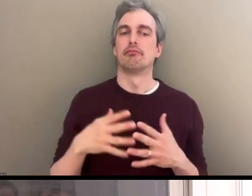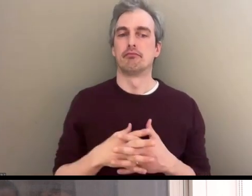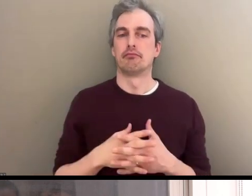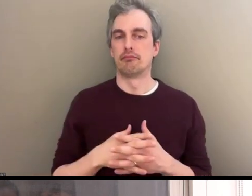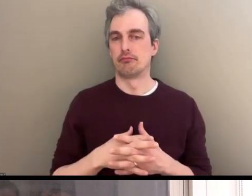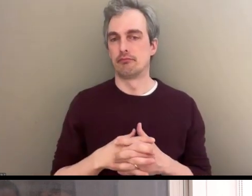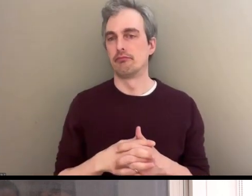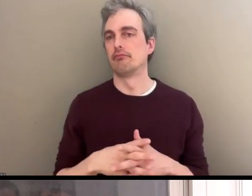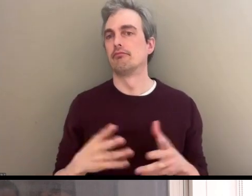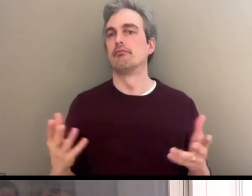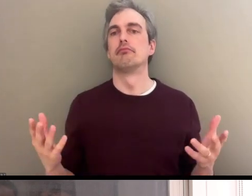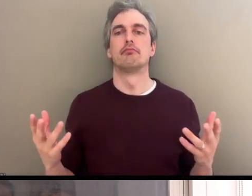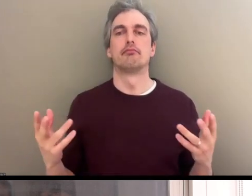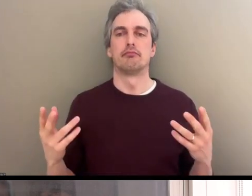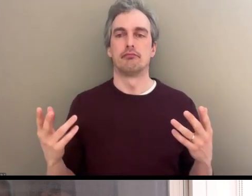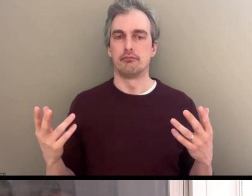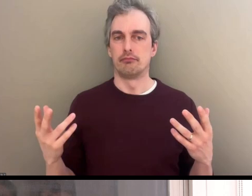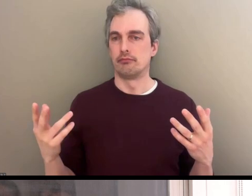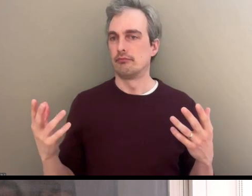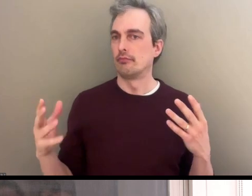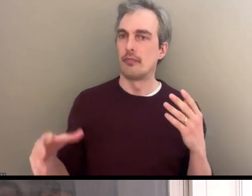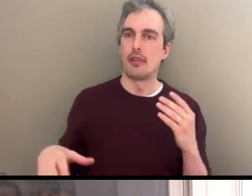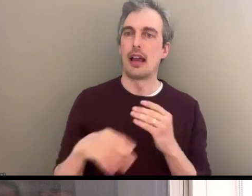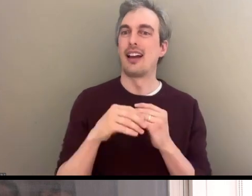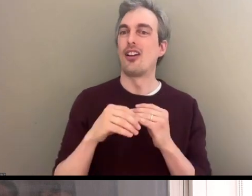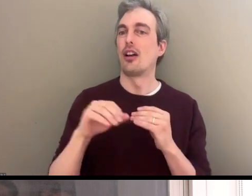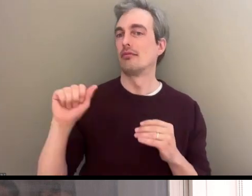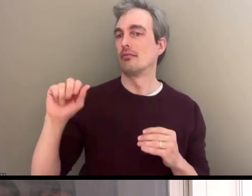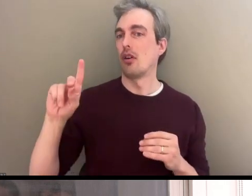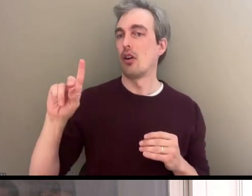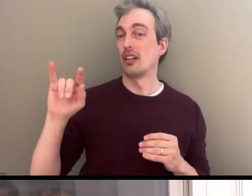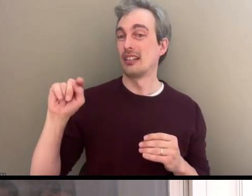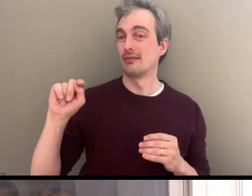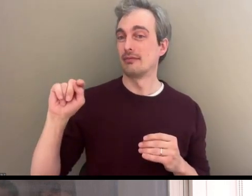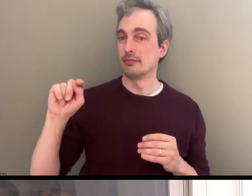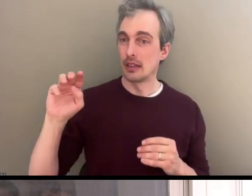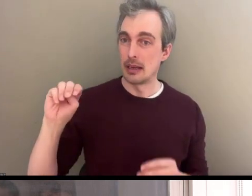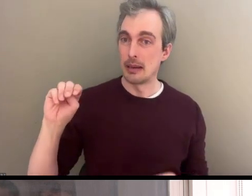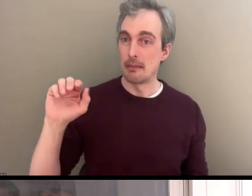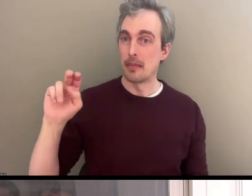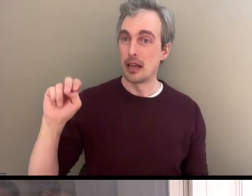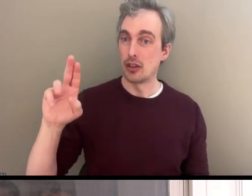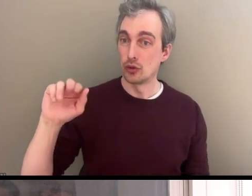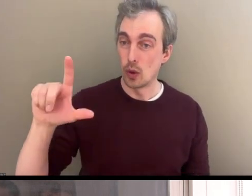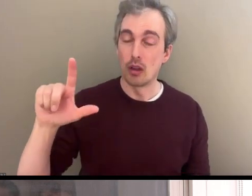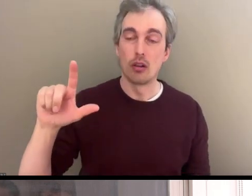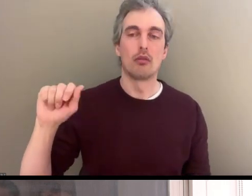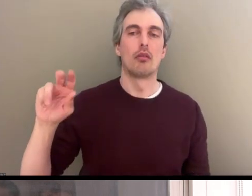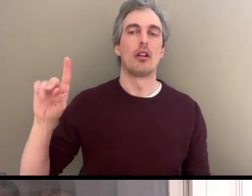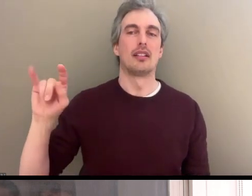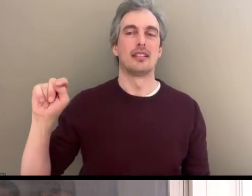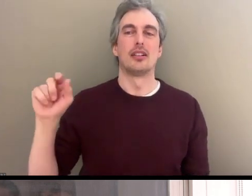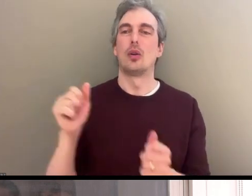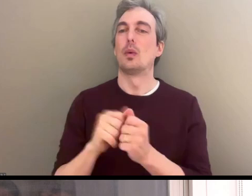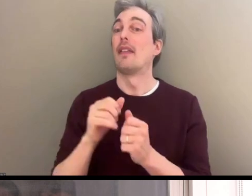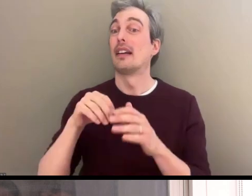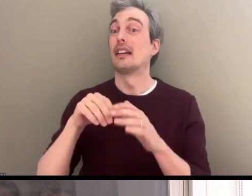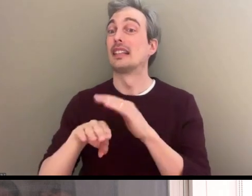audits from accessibility experts. And again, if you are an accessibility expert, that doesn't mean you can't use the tool. You should use the tool.